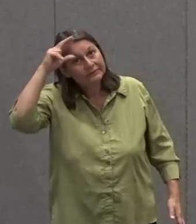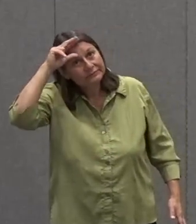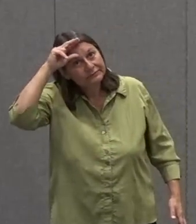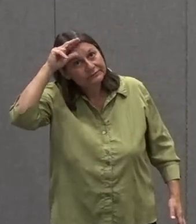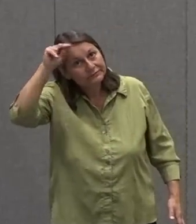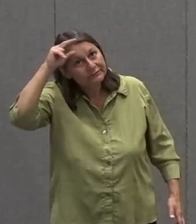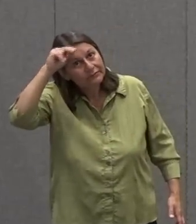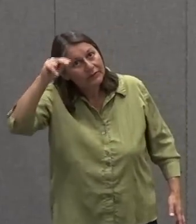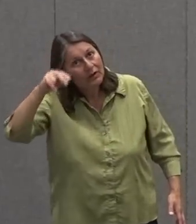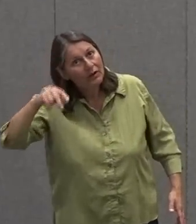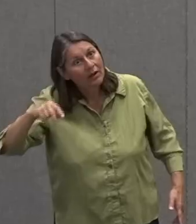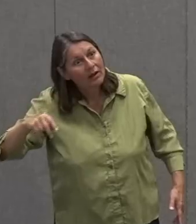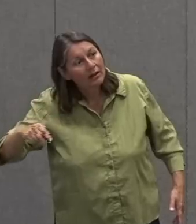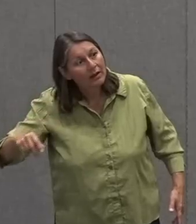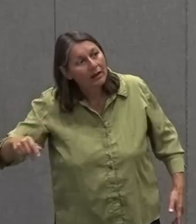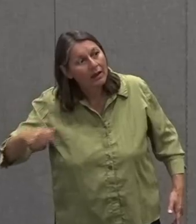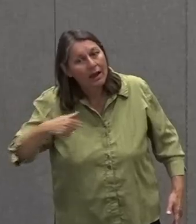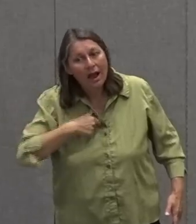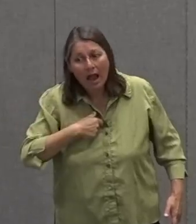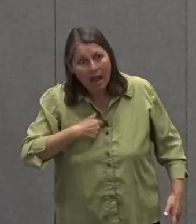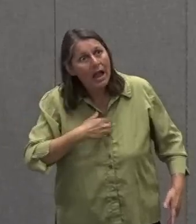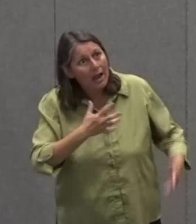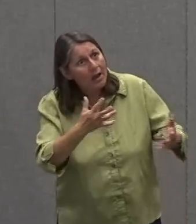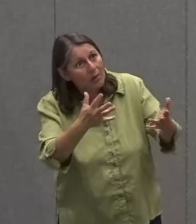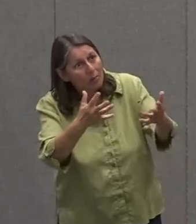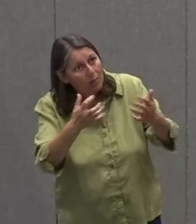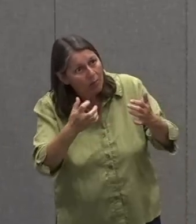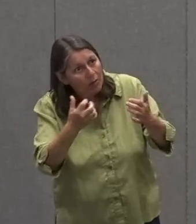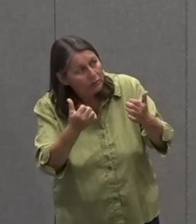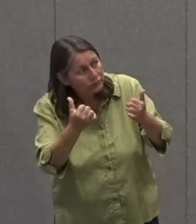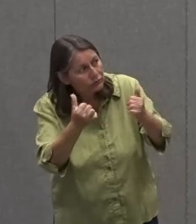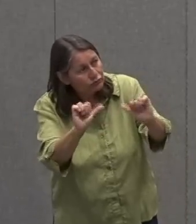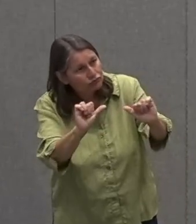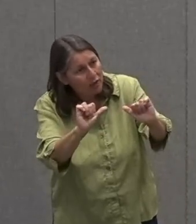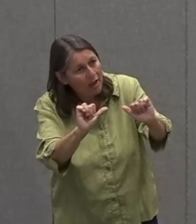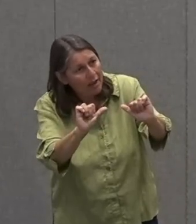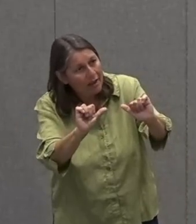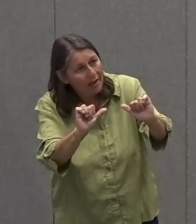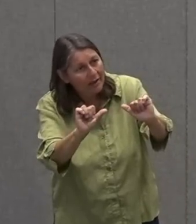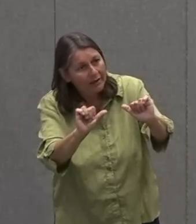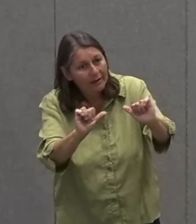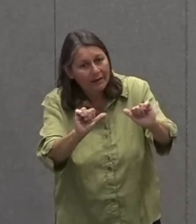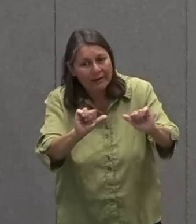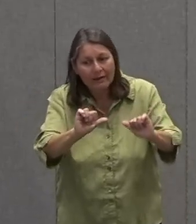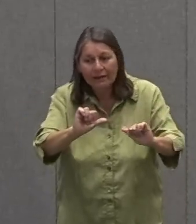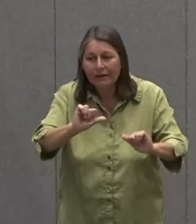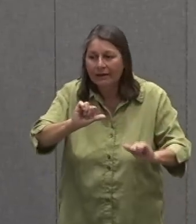"I wish to try," he insisted. King Leopard nodded his head.